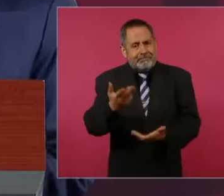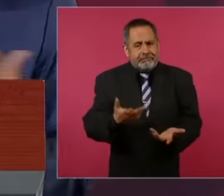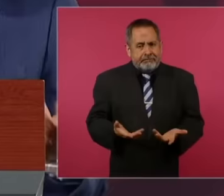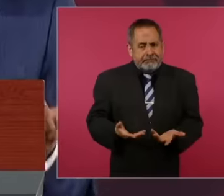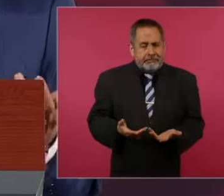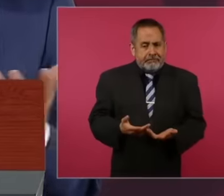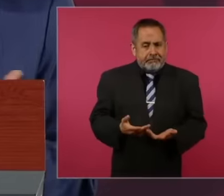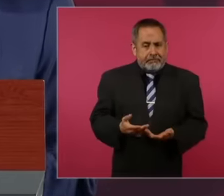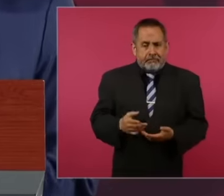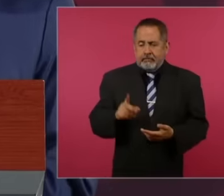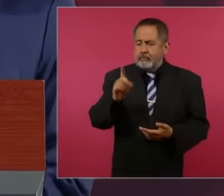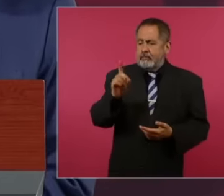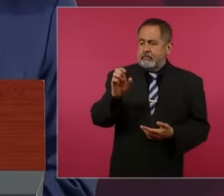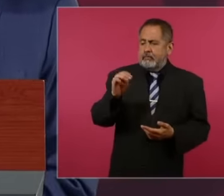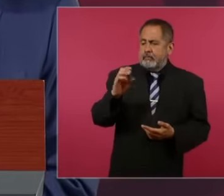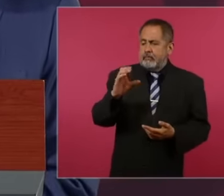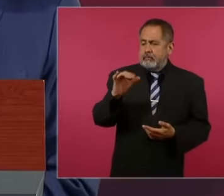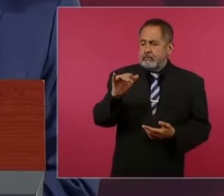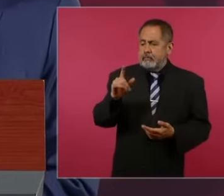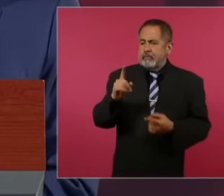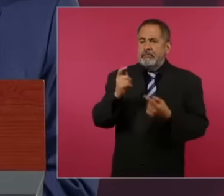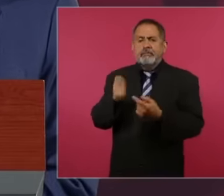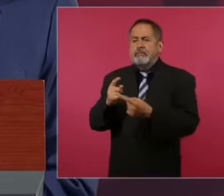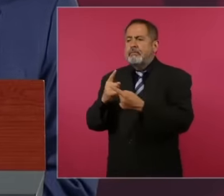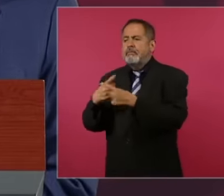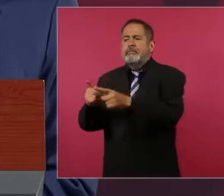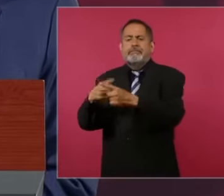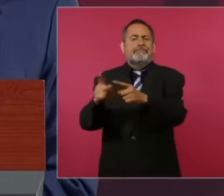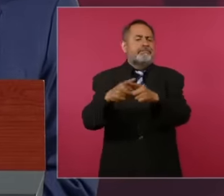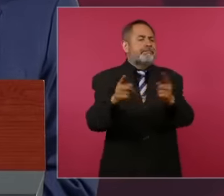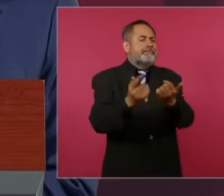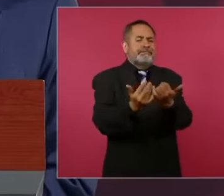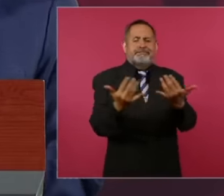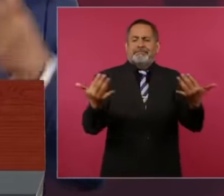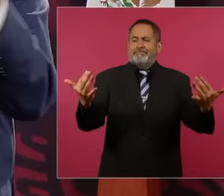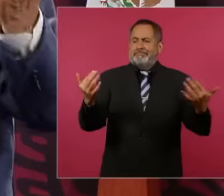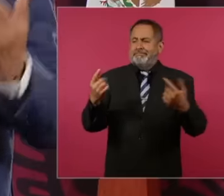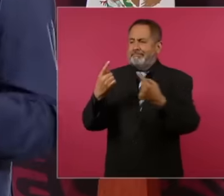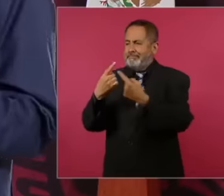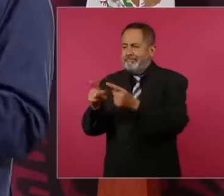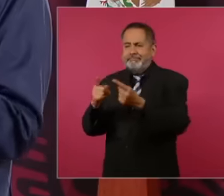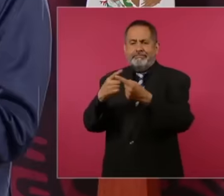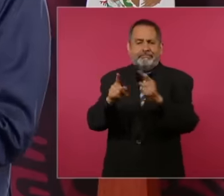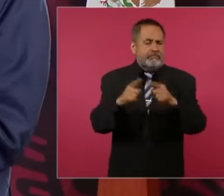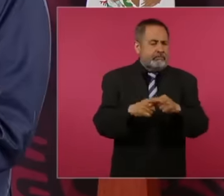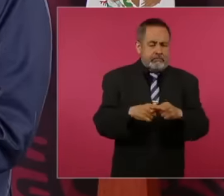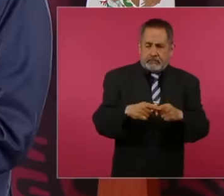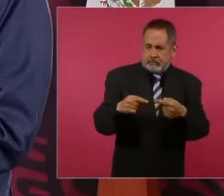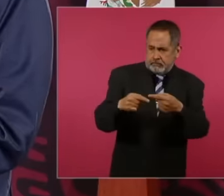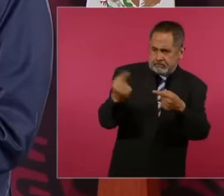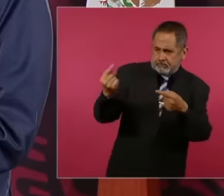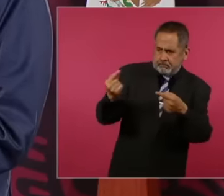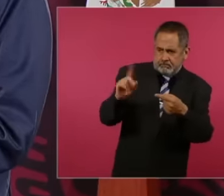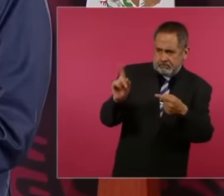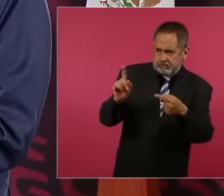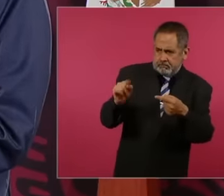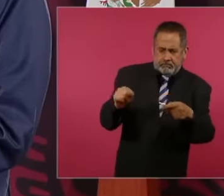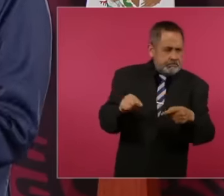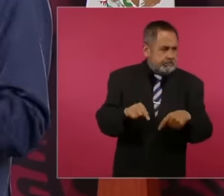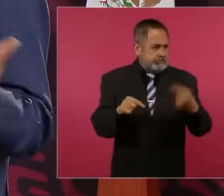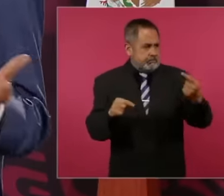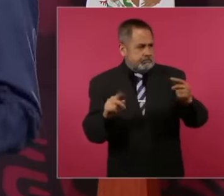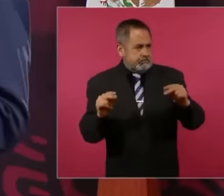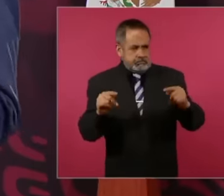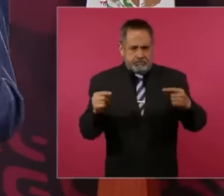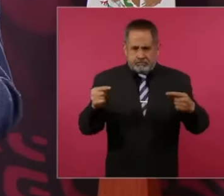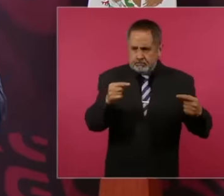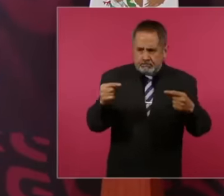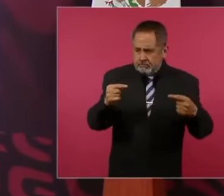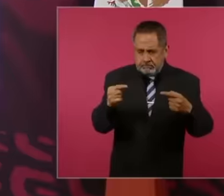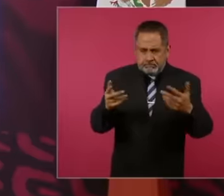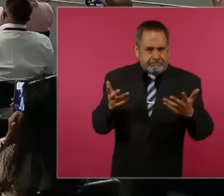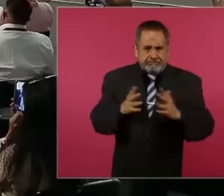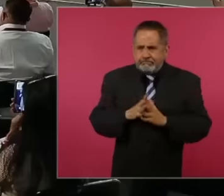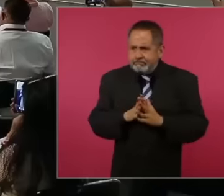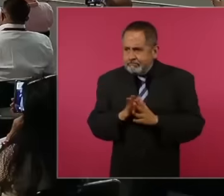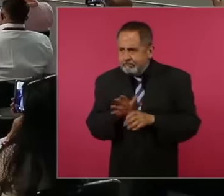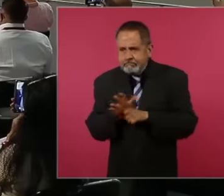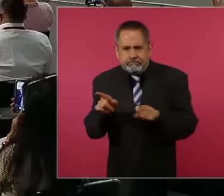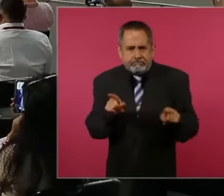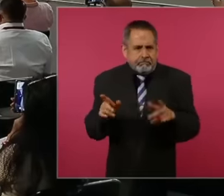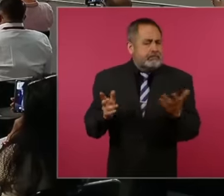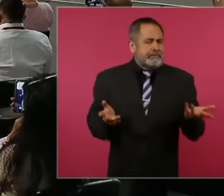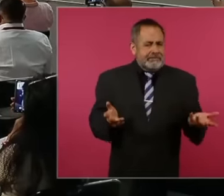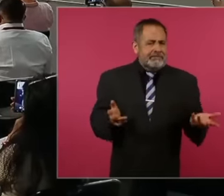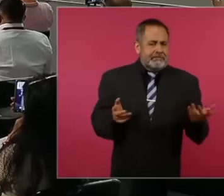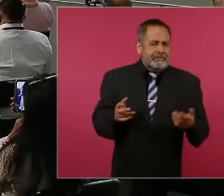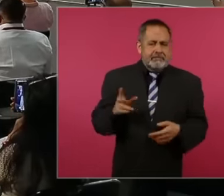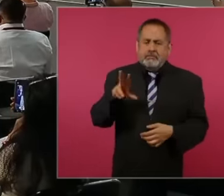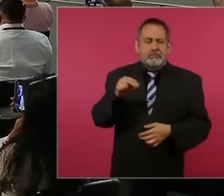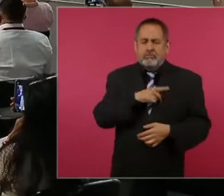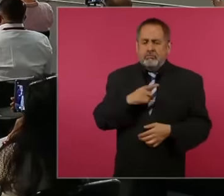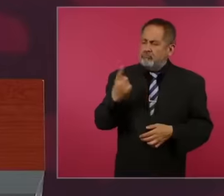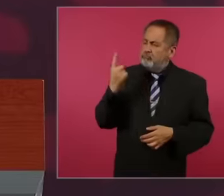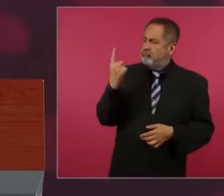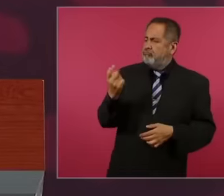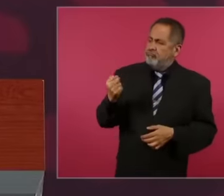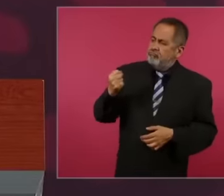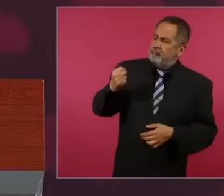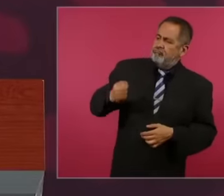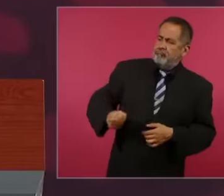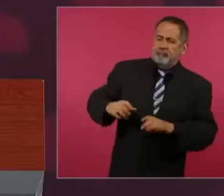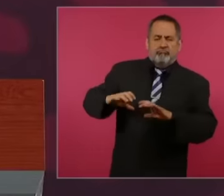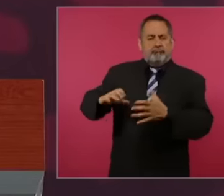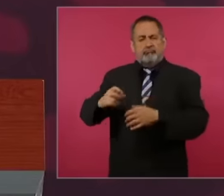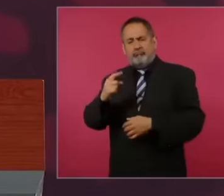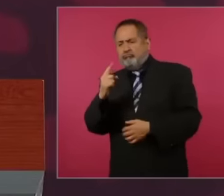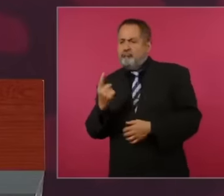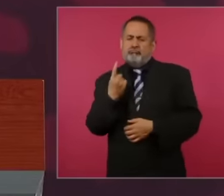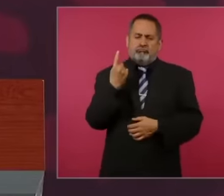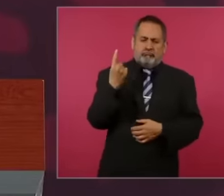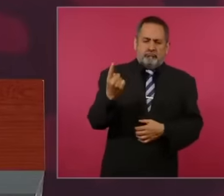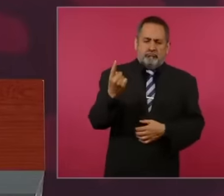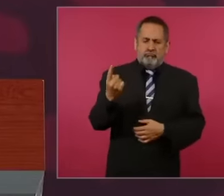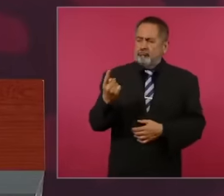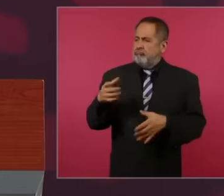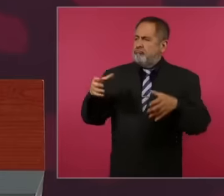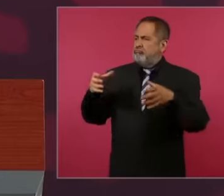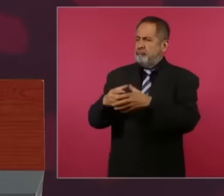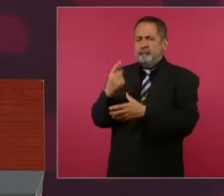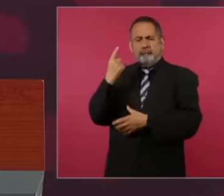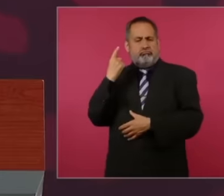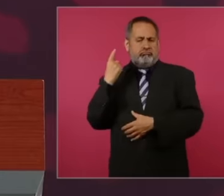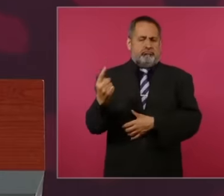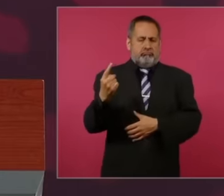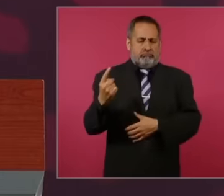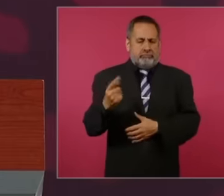plurality, there must be opposition, it is not The dominance of a single organization, there must not